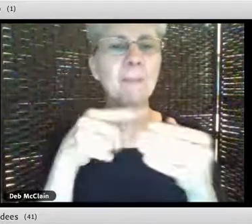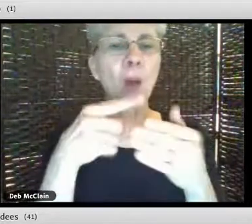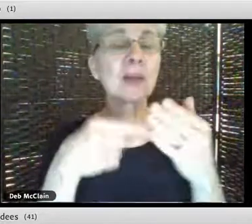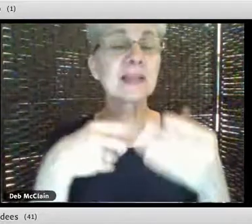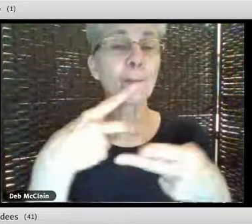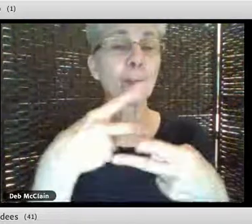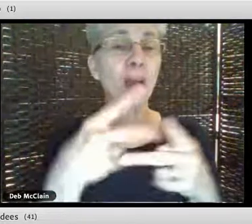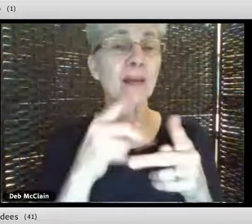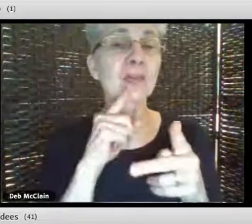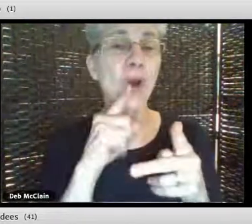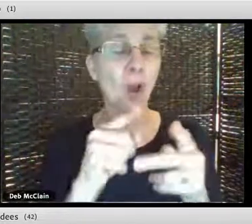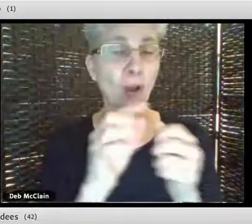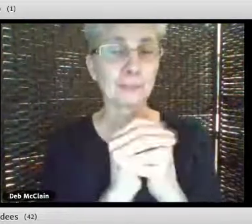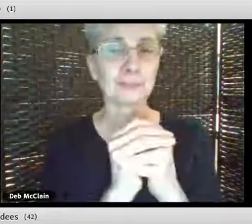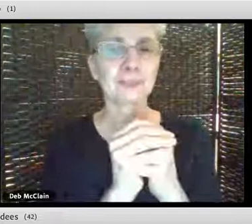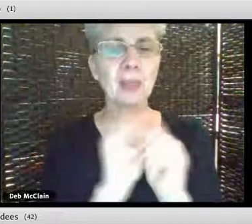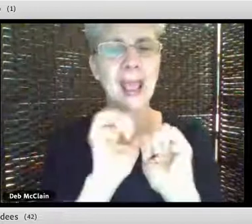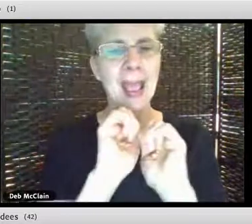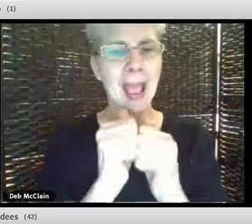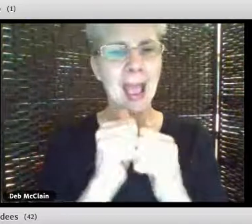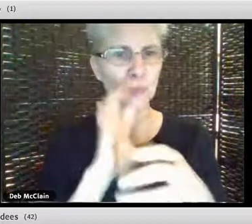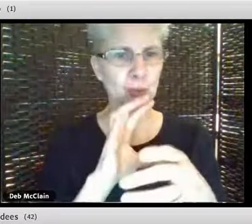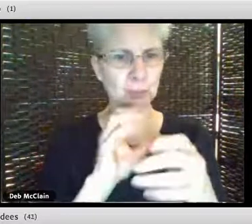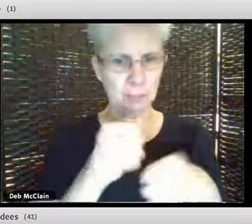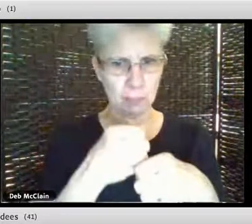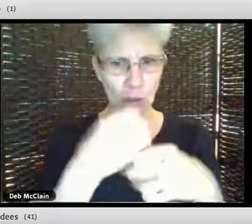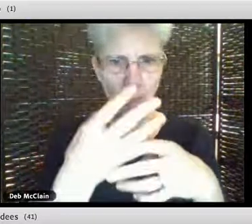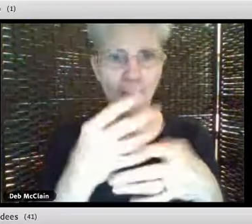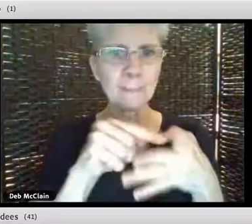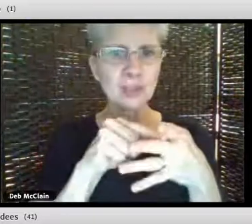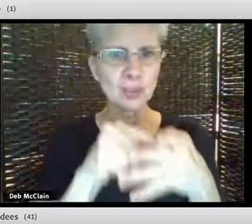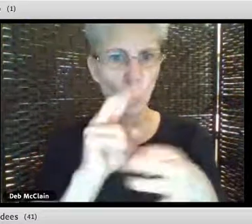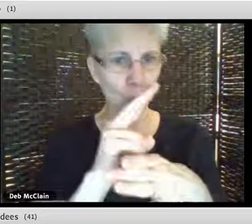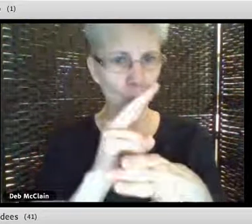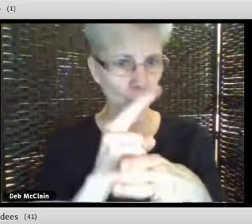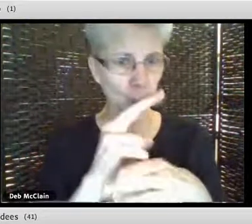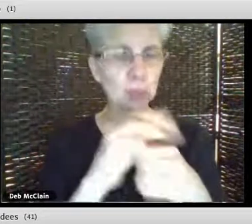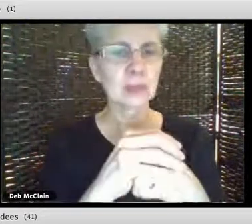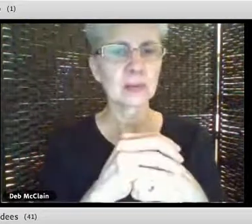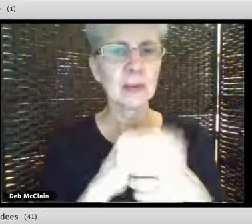are, how to get into them, how to get started. They're superpowerful, like I said,